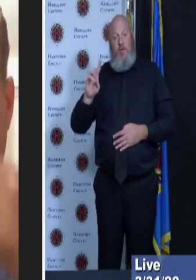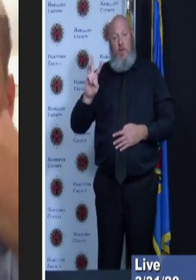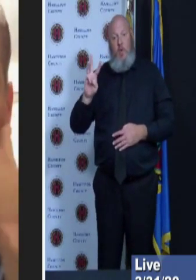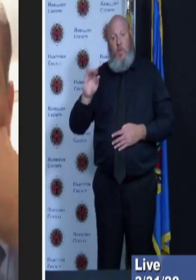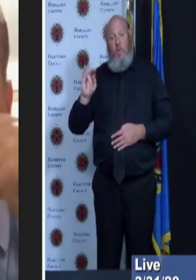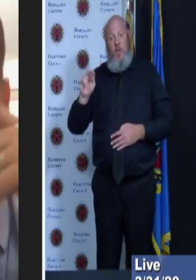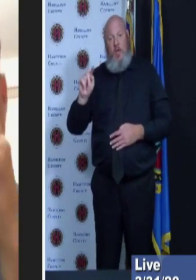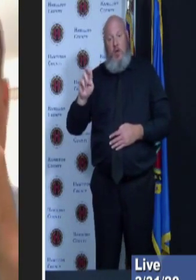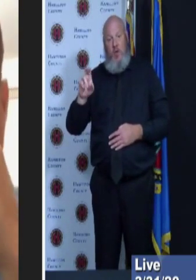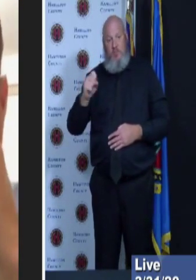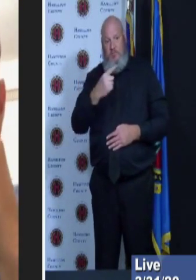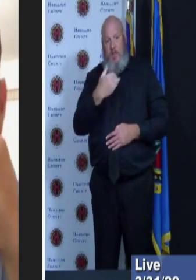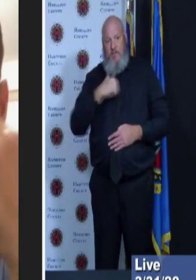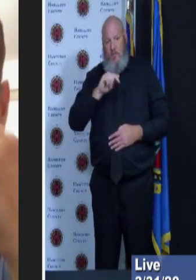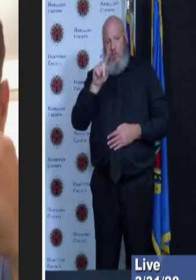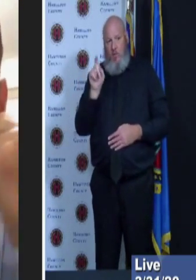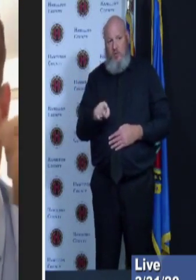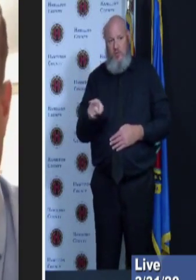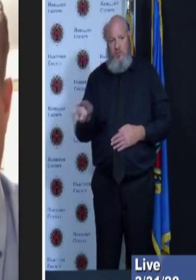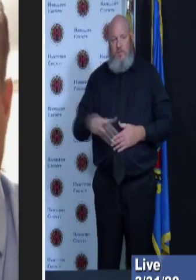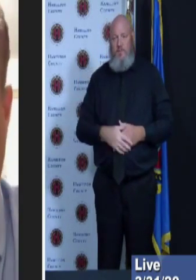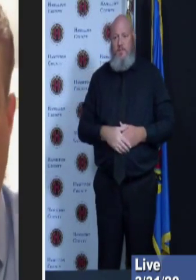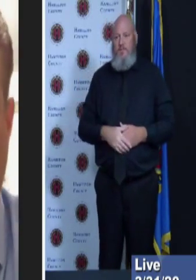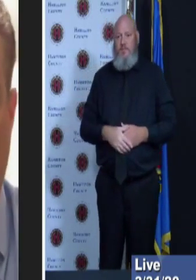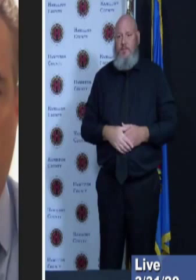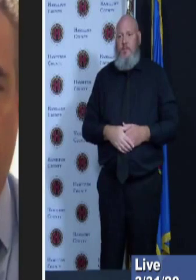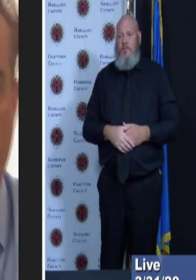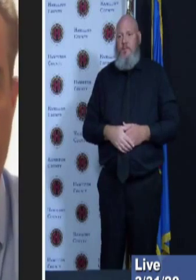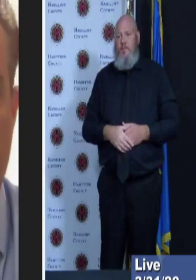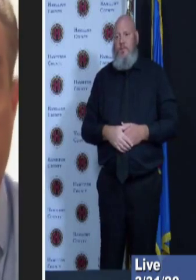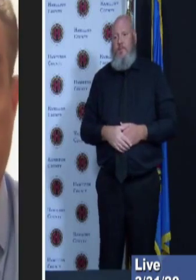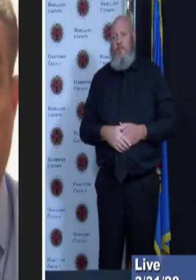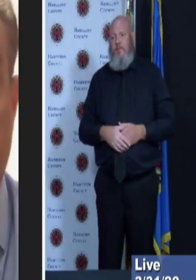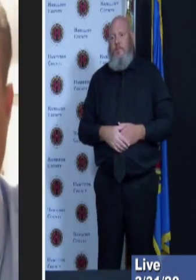tomorrow to address a lot of big questions about layoffs our excuse me